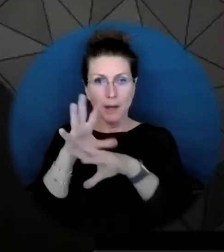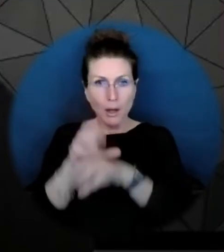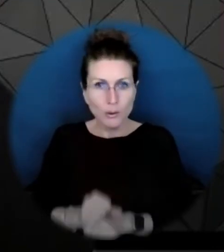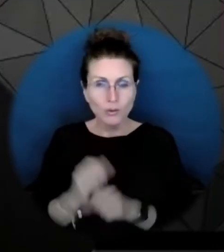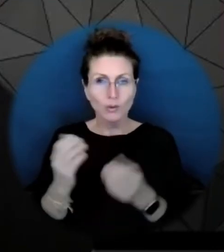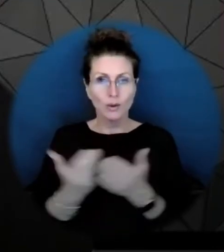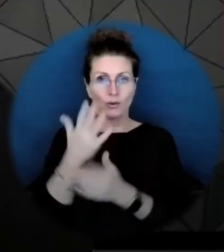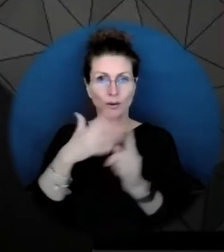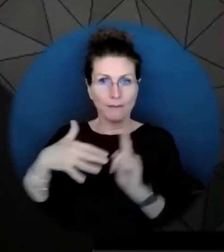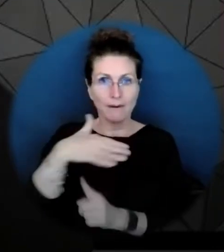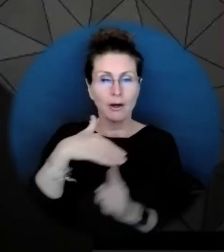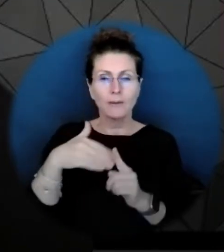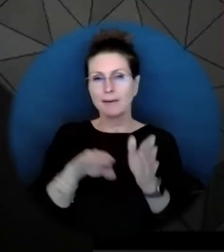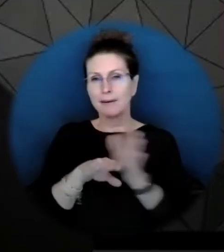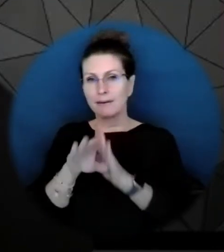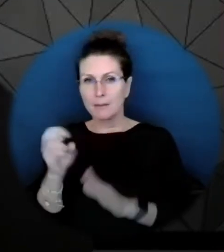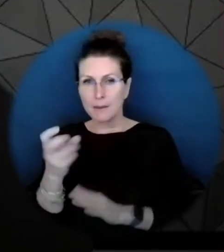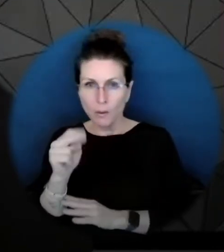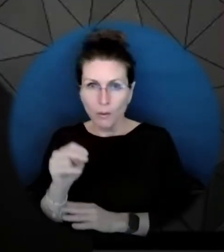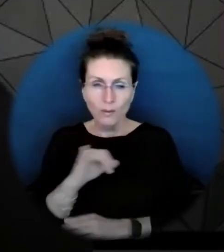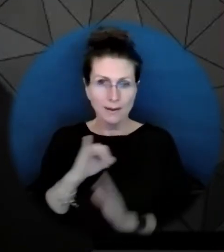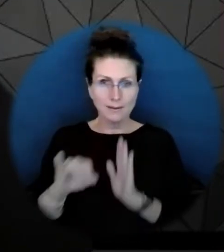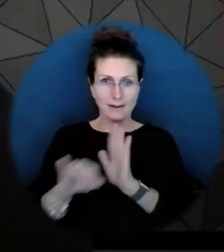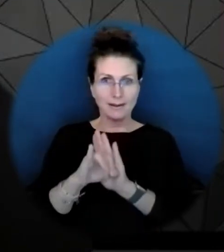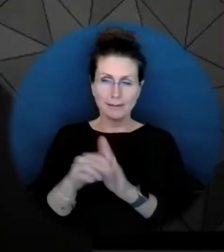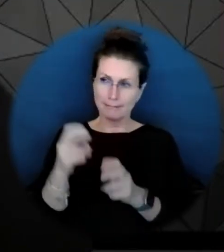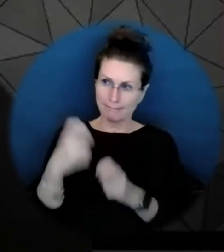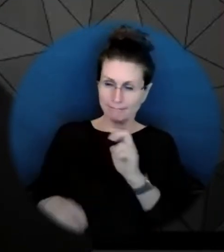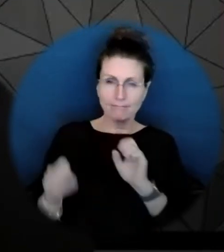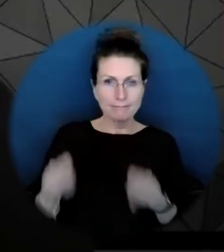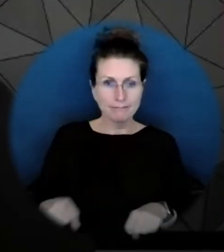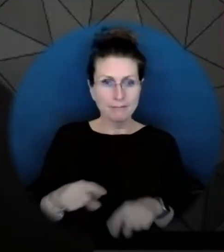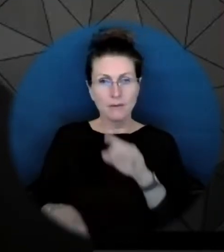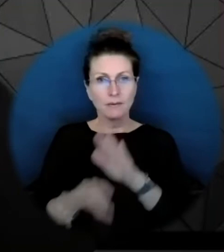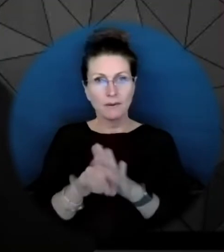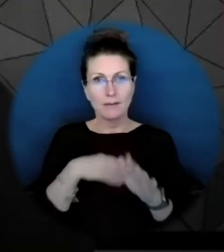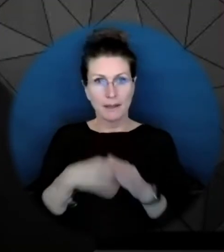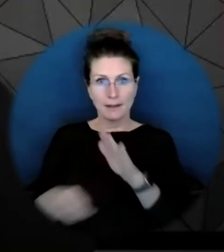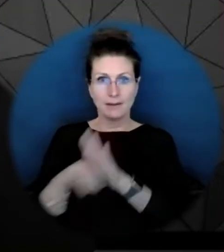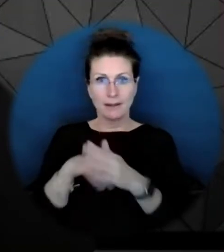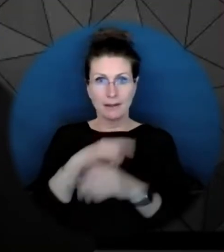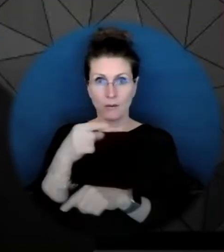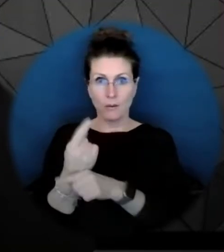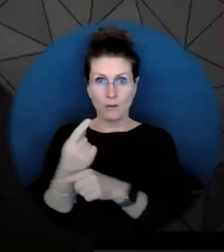and crafting your own identity at the same time can be very difficult. But finding my identity was not the only challenge